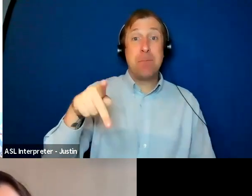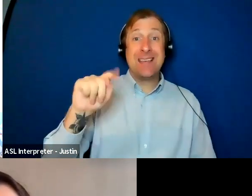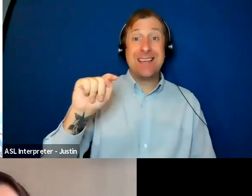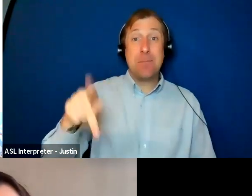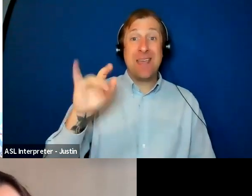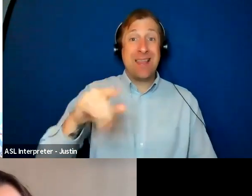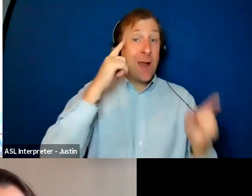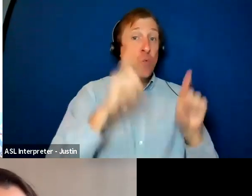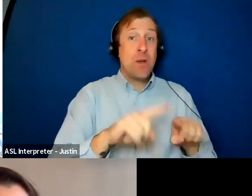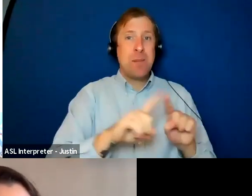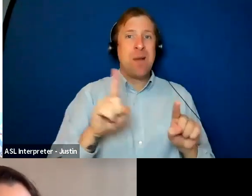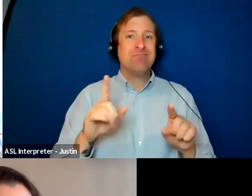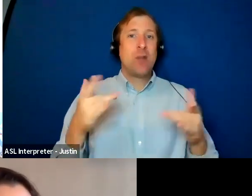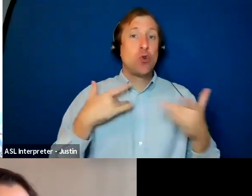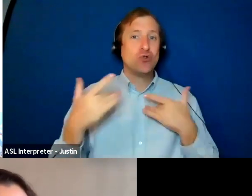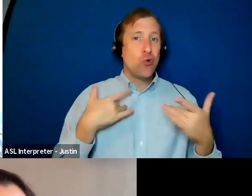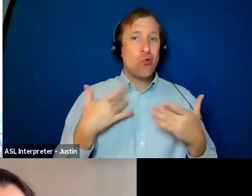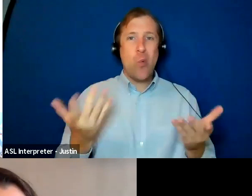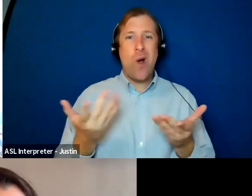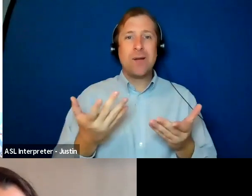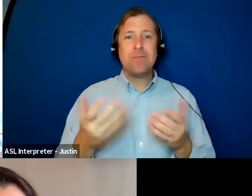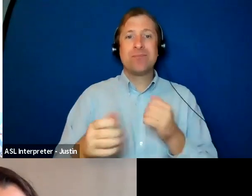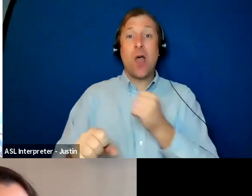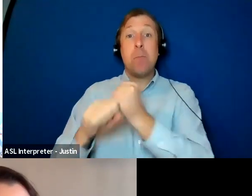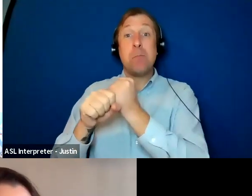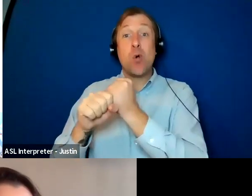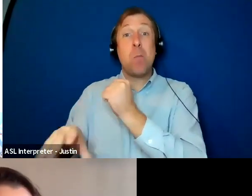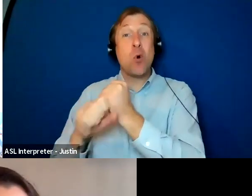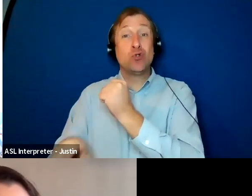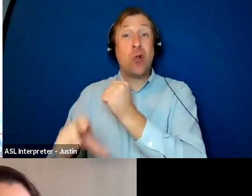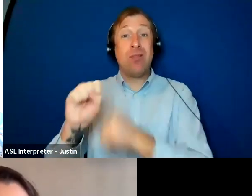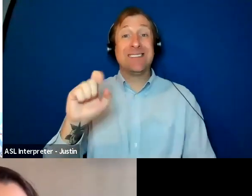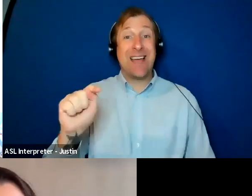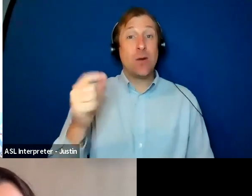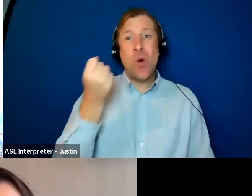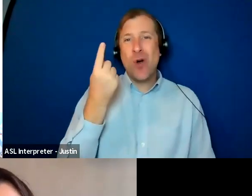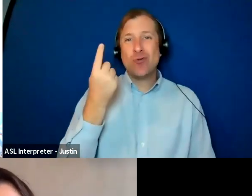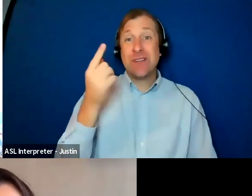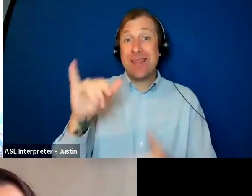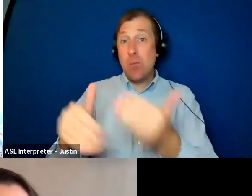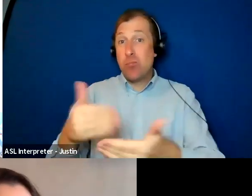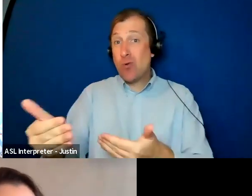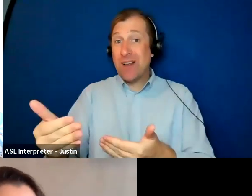but they're very concerned about commercial sets and they wanted to understand what the progress of the union